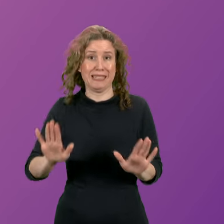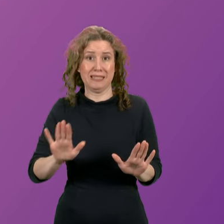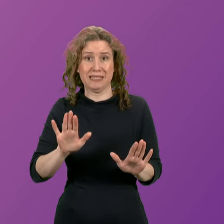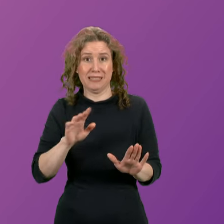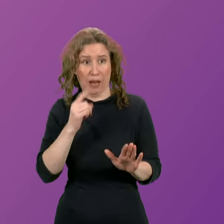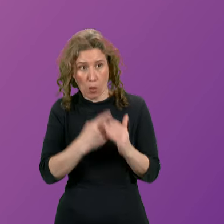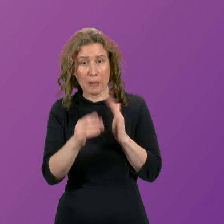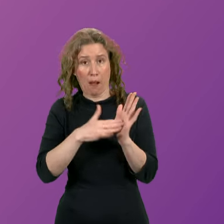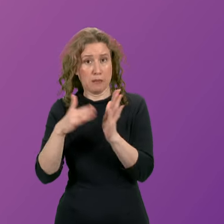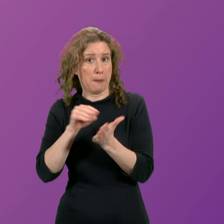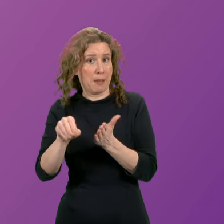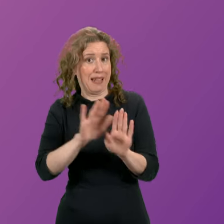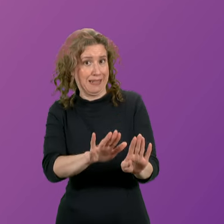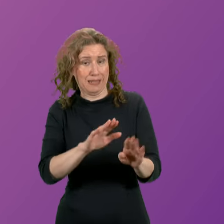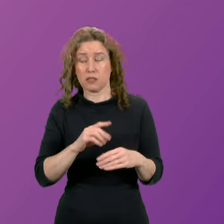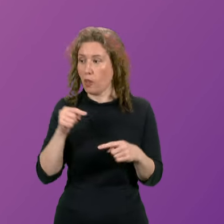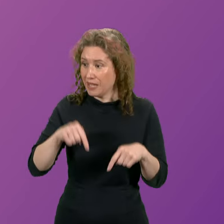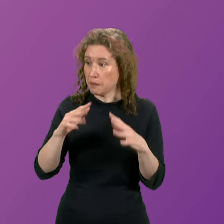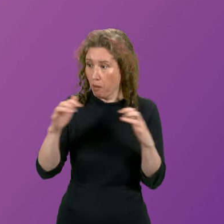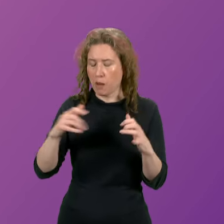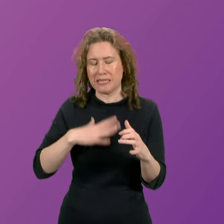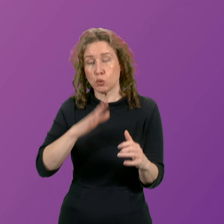This Parliament needs to consider seriously the